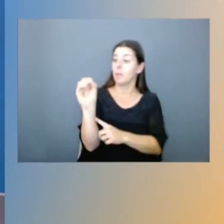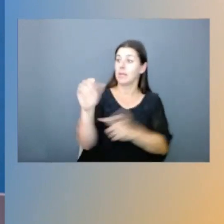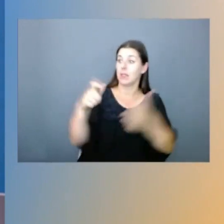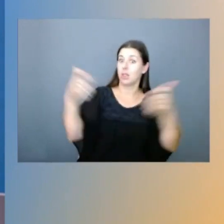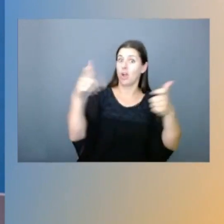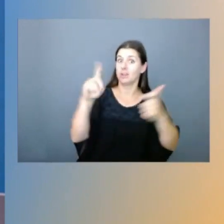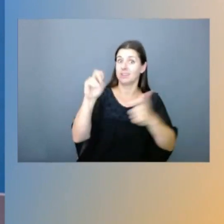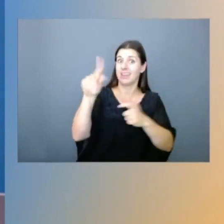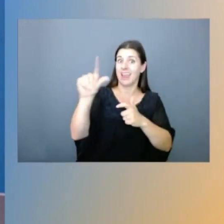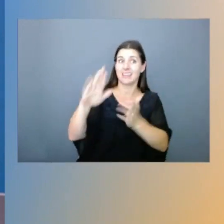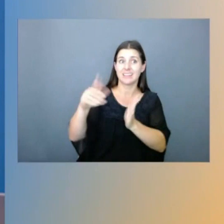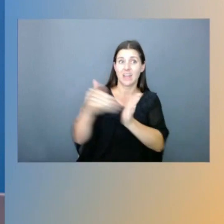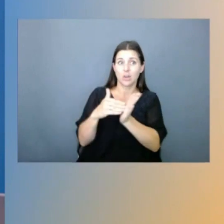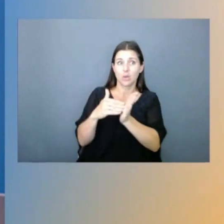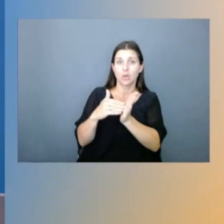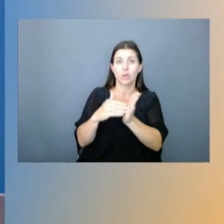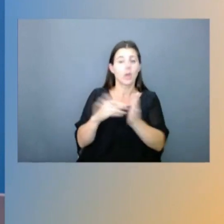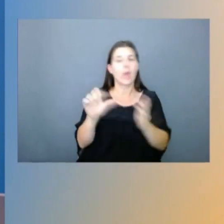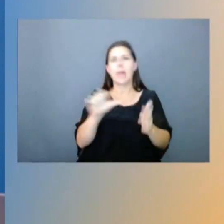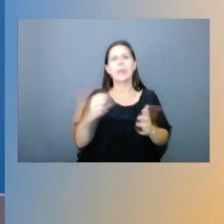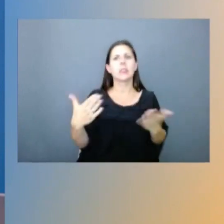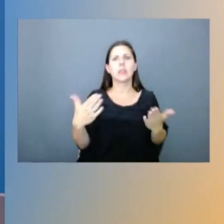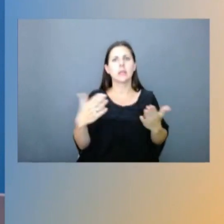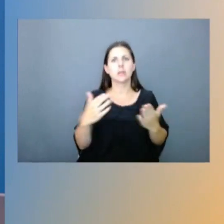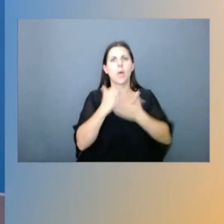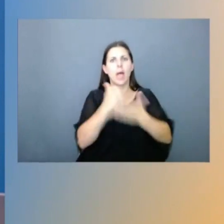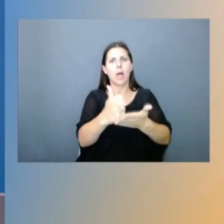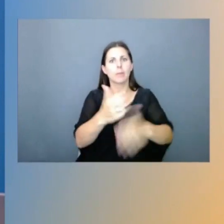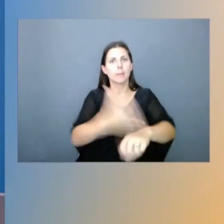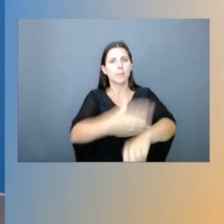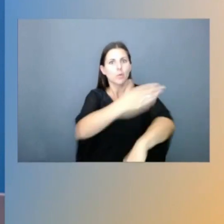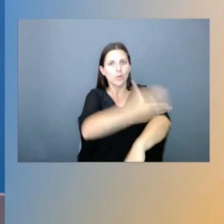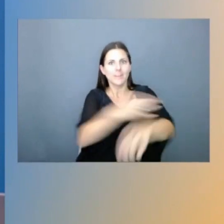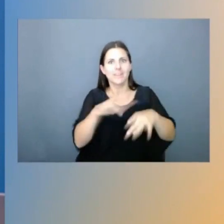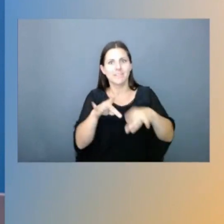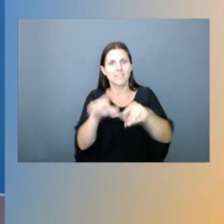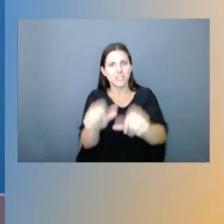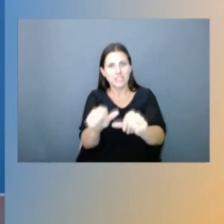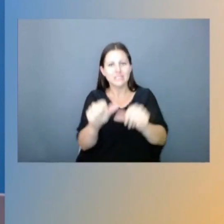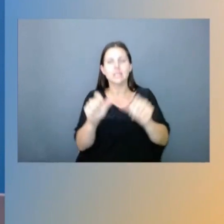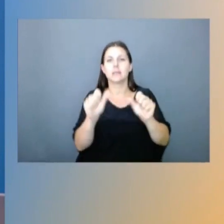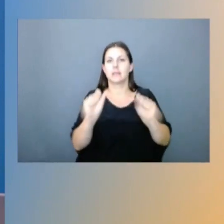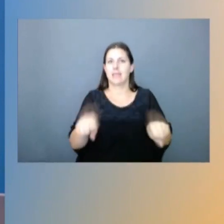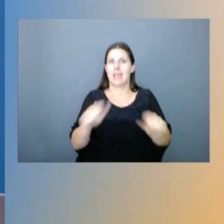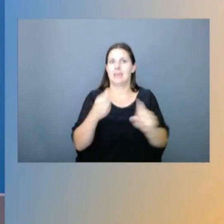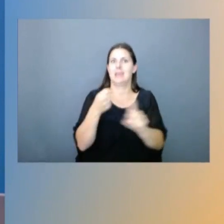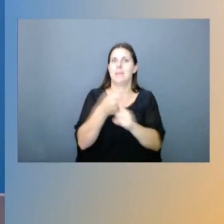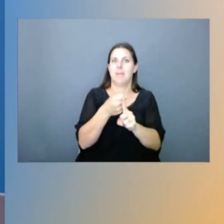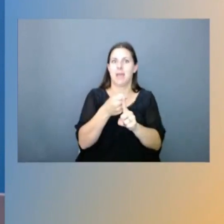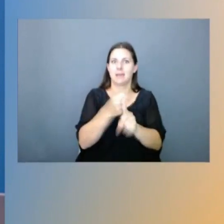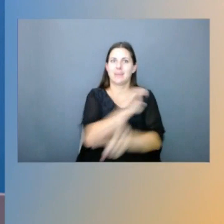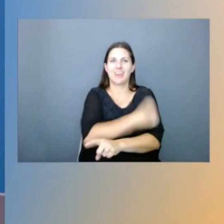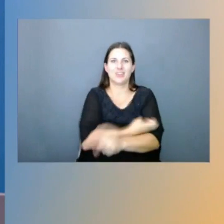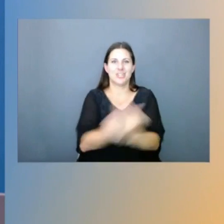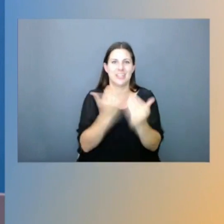anything that we can do to improve efficiency can positively impact our energy consumption at scale,